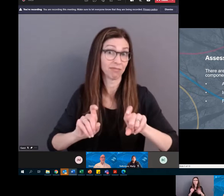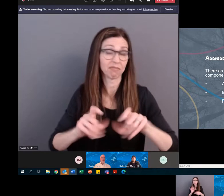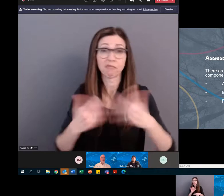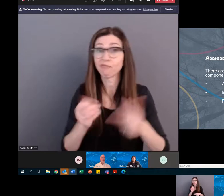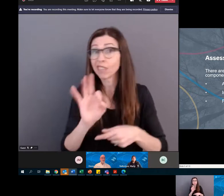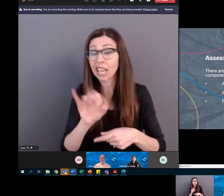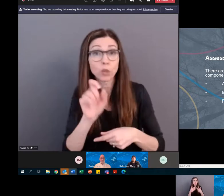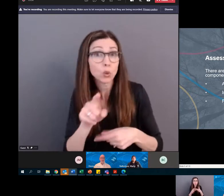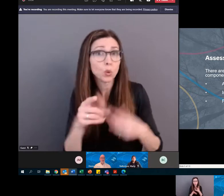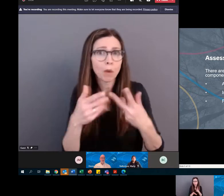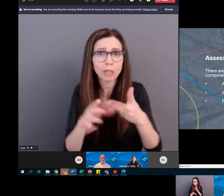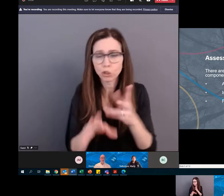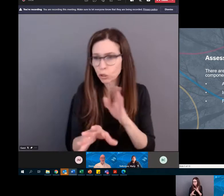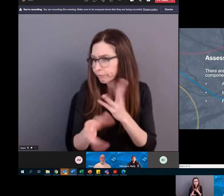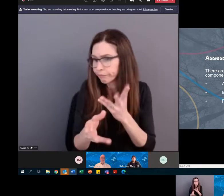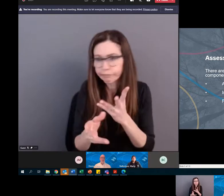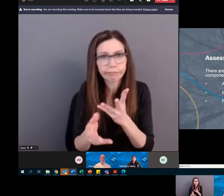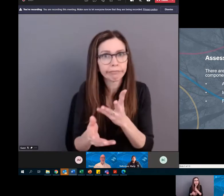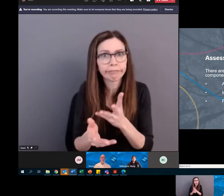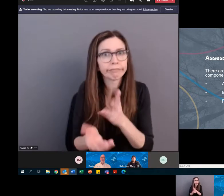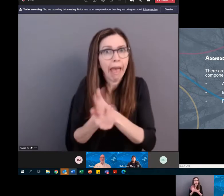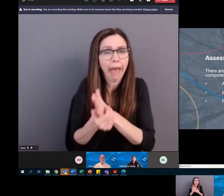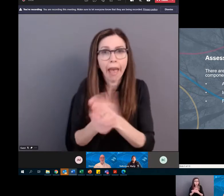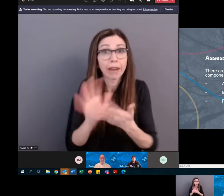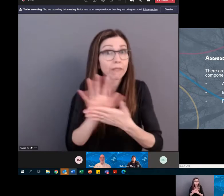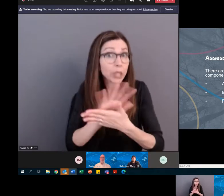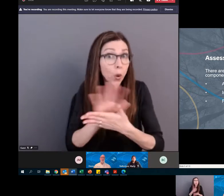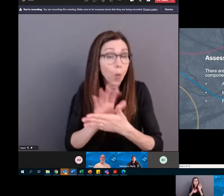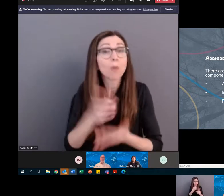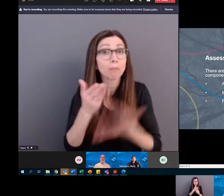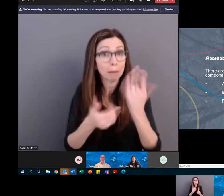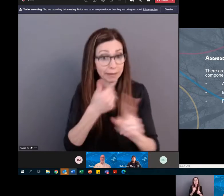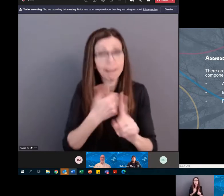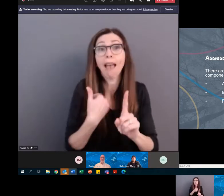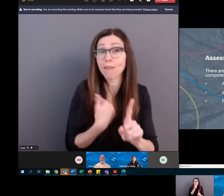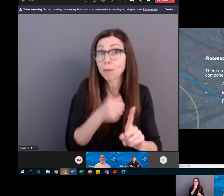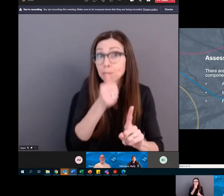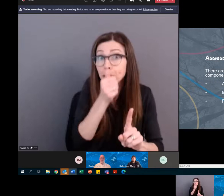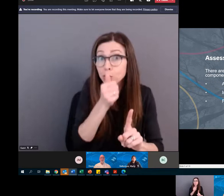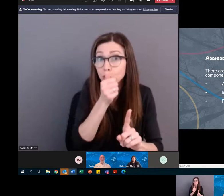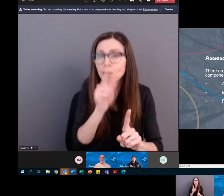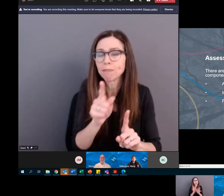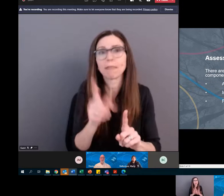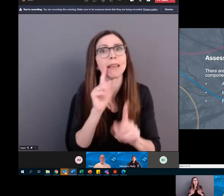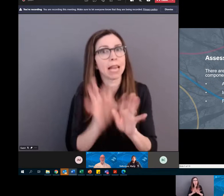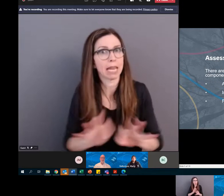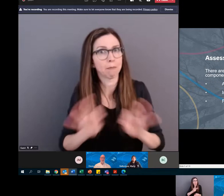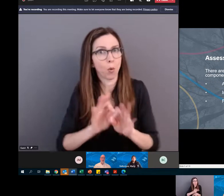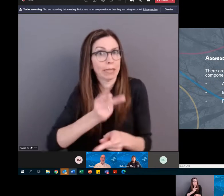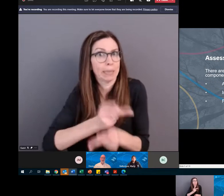passwords, for example, with a video, make sure you don't change the passwords until after you receive